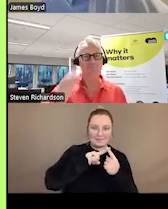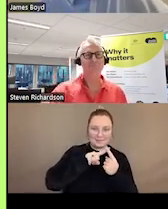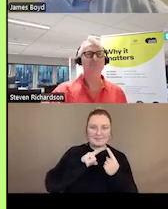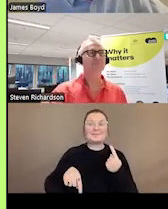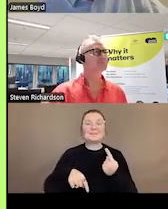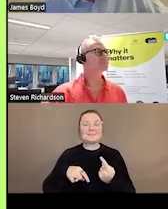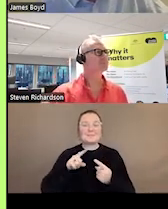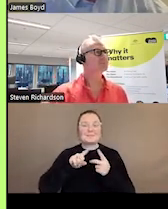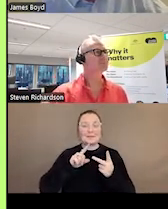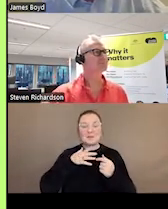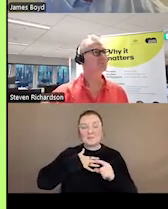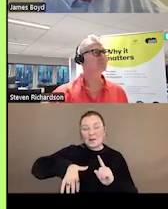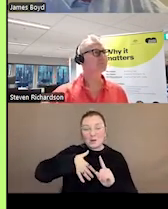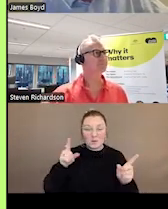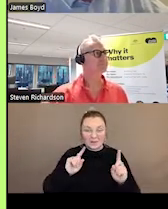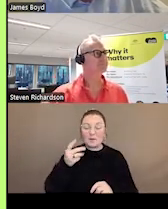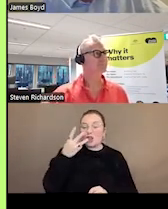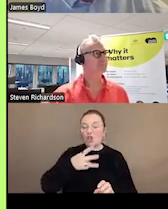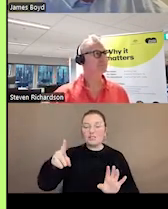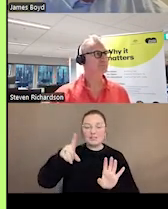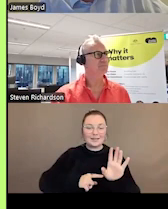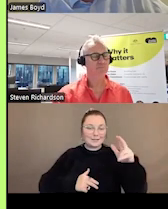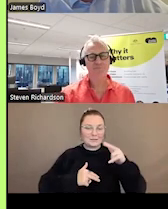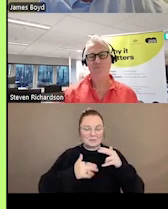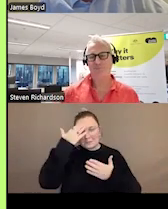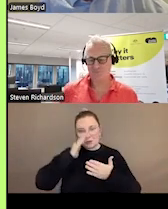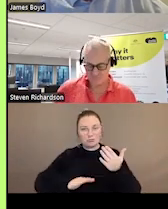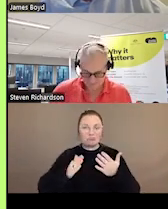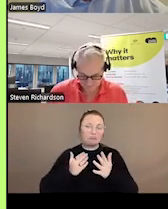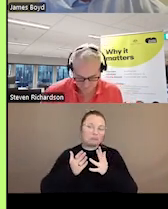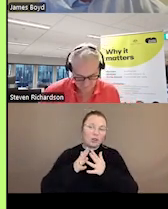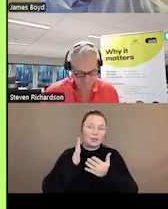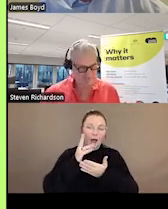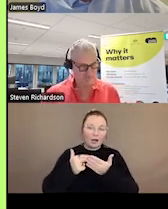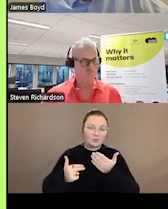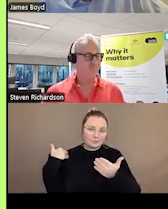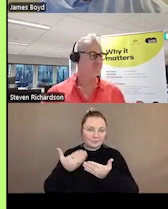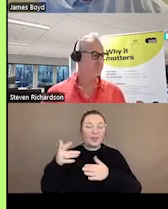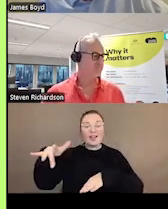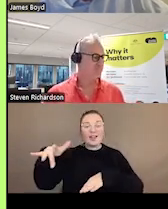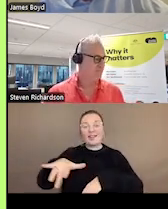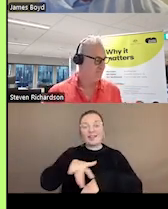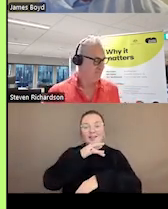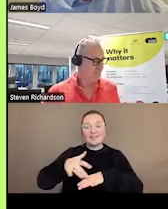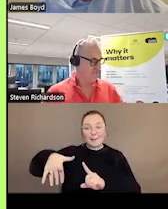My background, I have about 30 years experience in the arts. A theatre background. With about 15